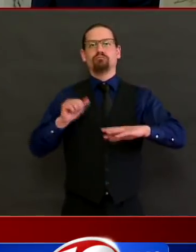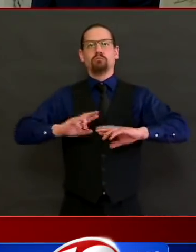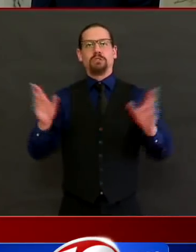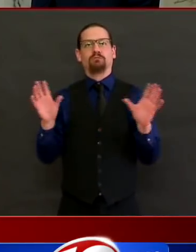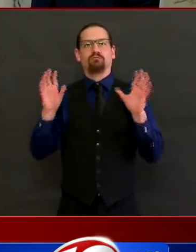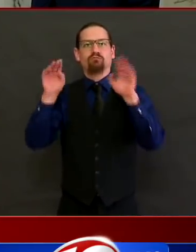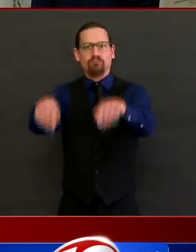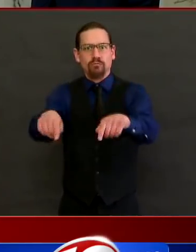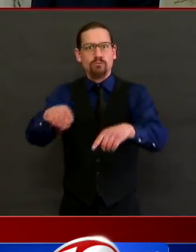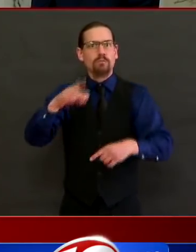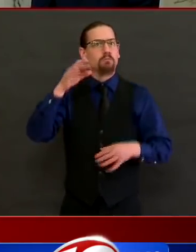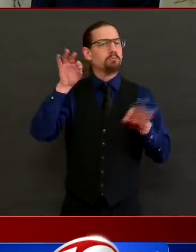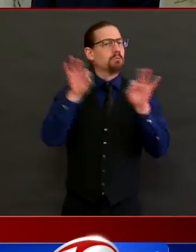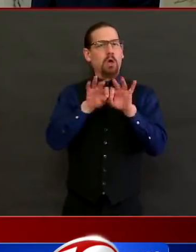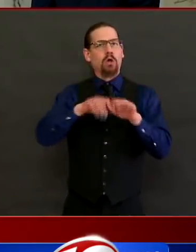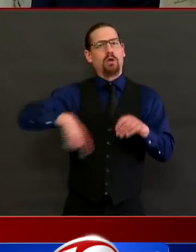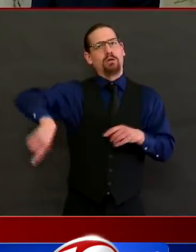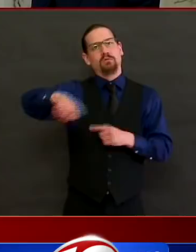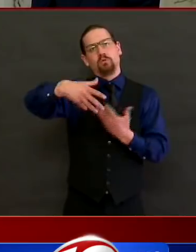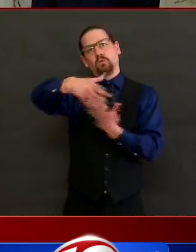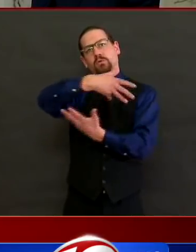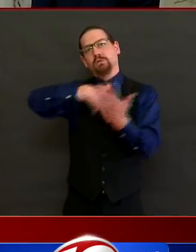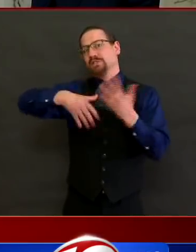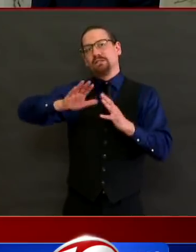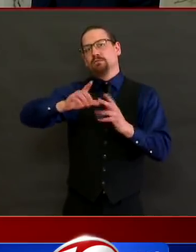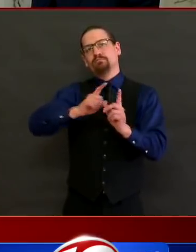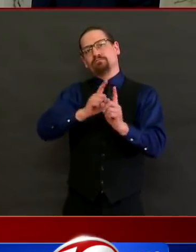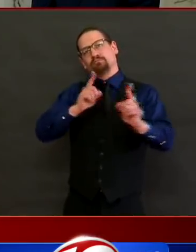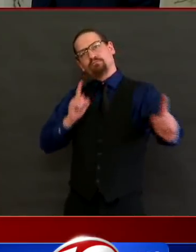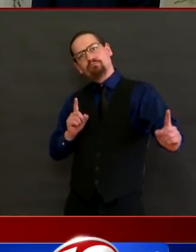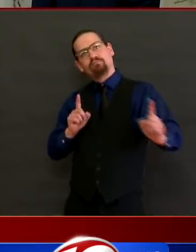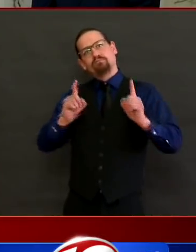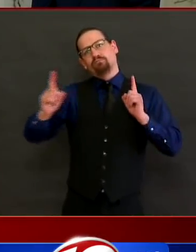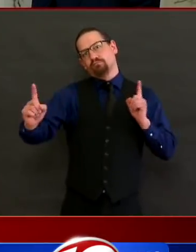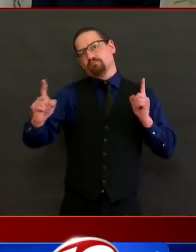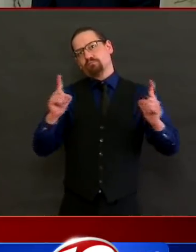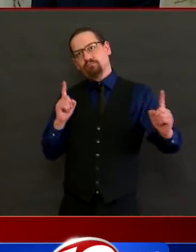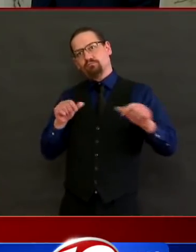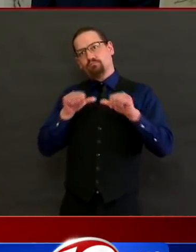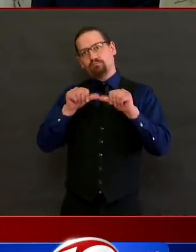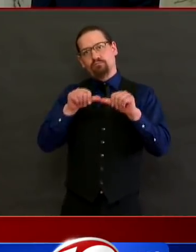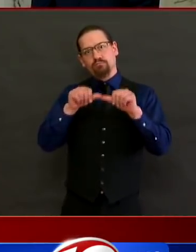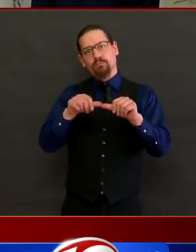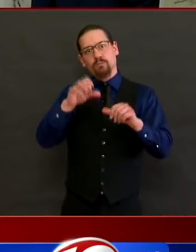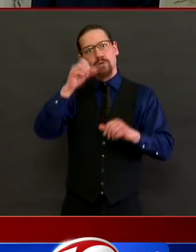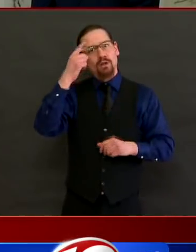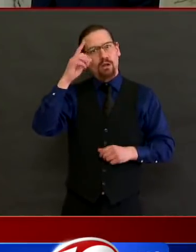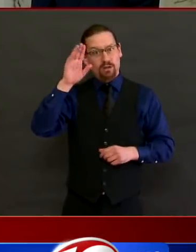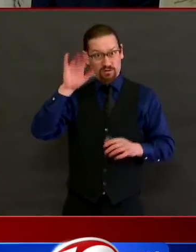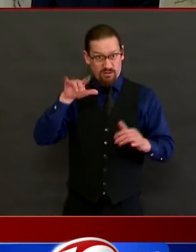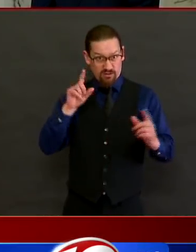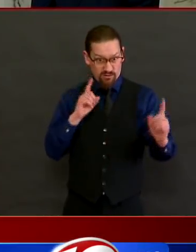THE HOSPITAL BEDS, WE HAVE THE TESTING, WE HAVE A LOT MORE INFORMATION, WE ARE THAT MUCH CLOSER TO TREATMENT.